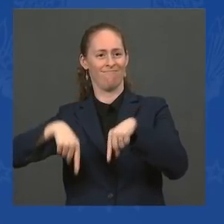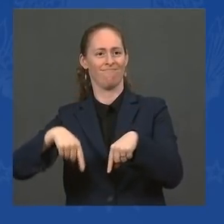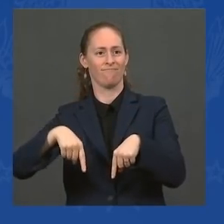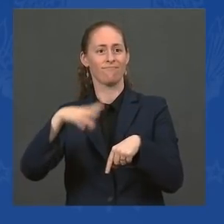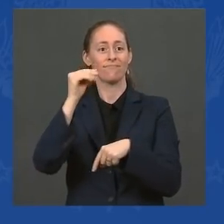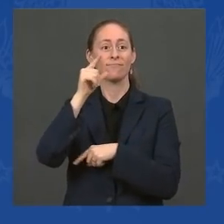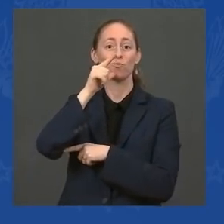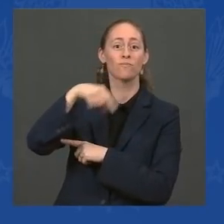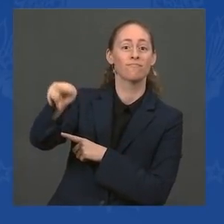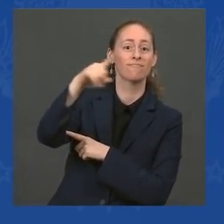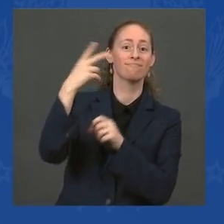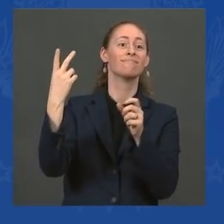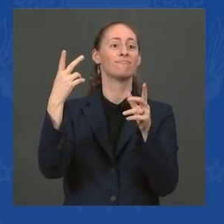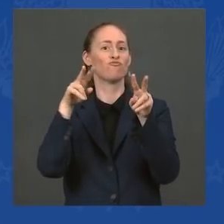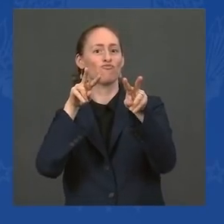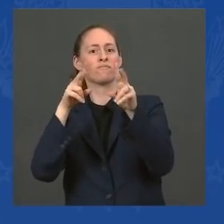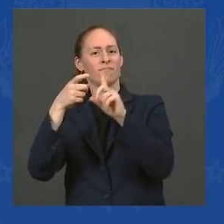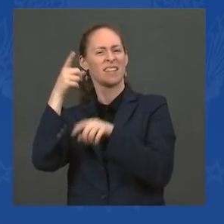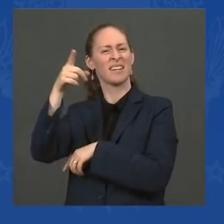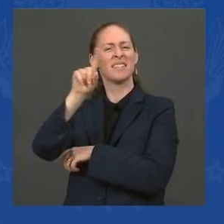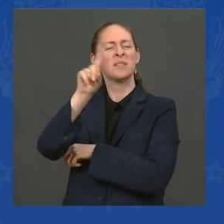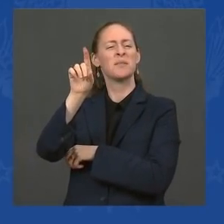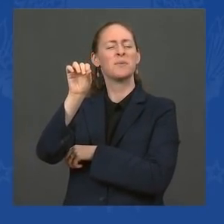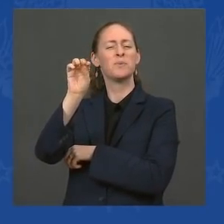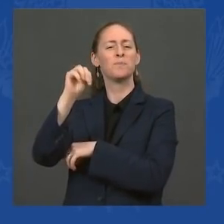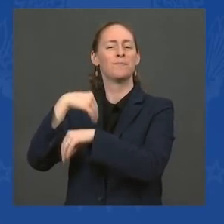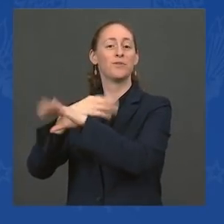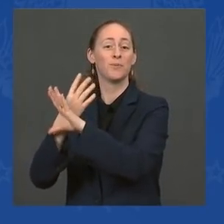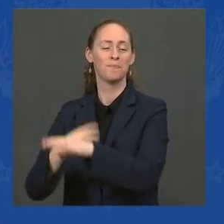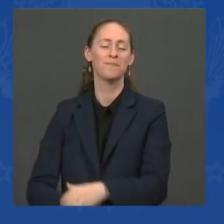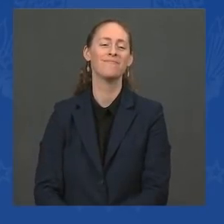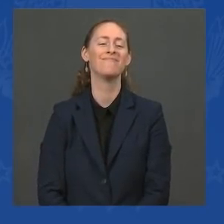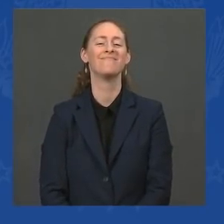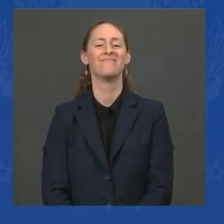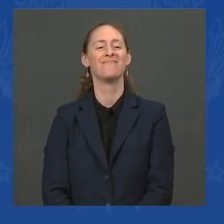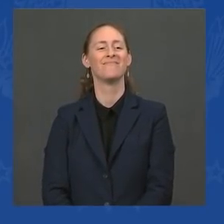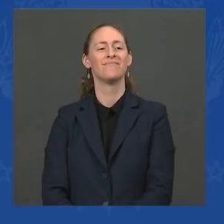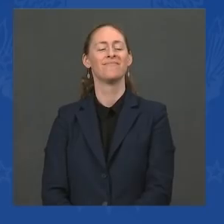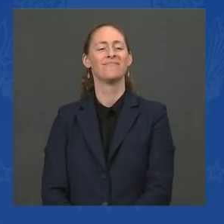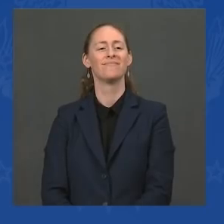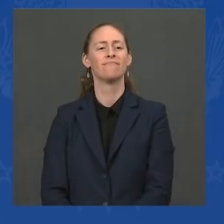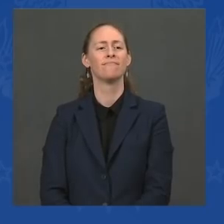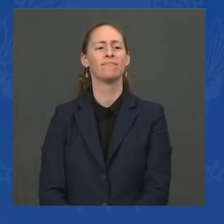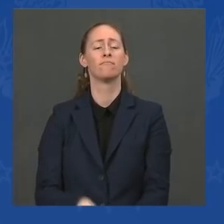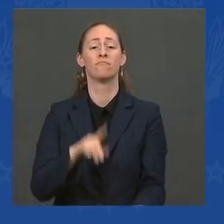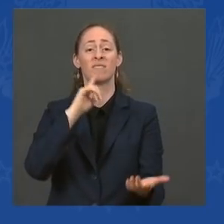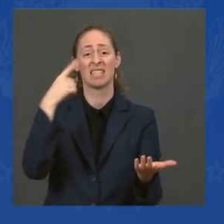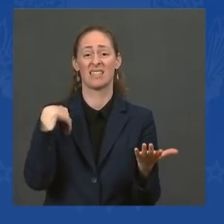And this is, to state the obvious, an important get-together here.